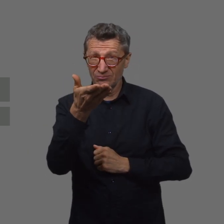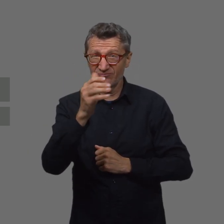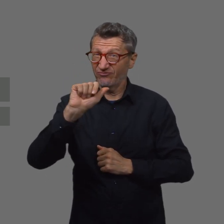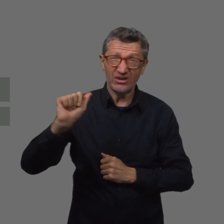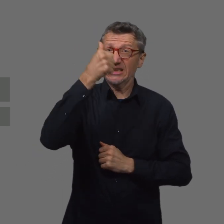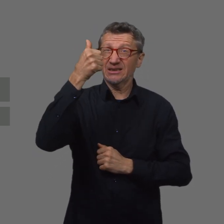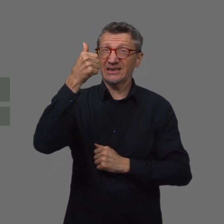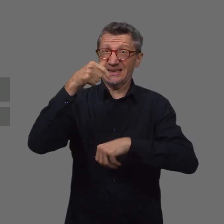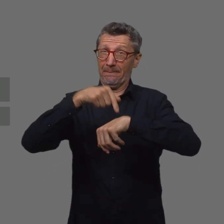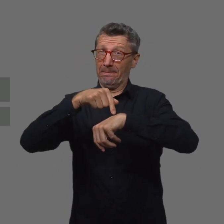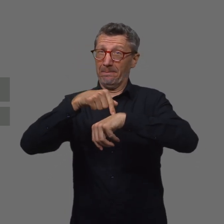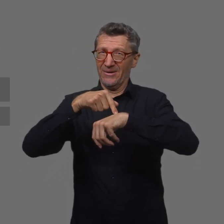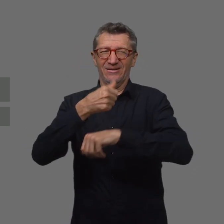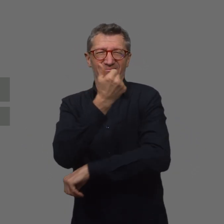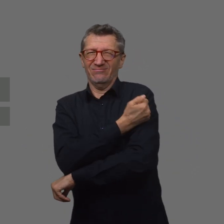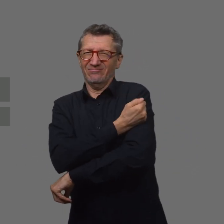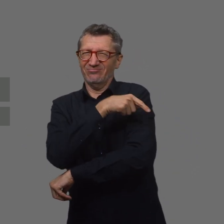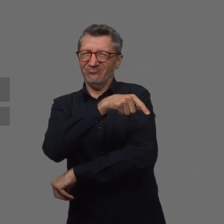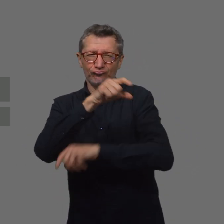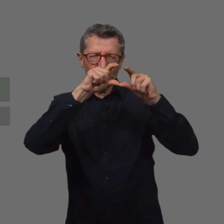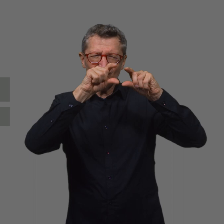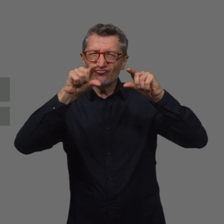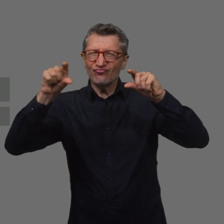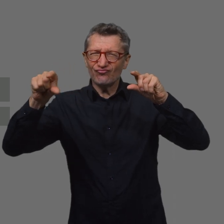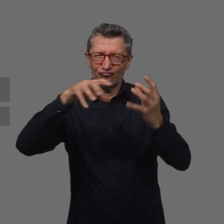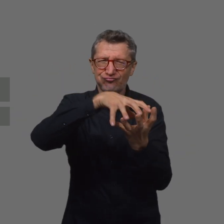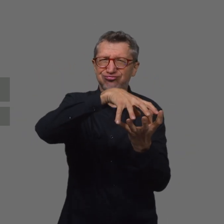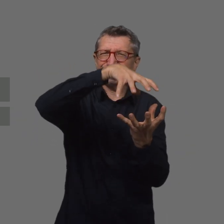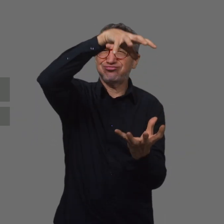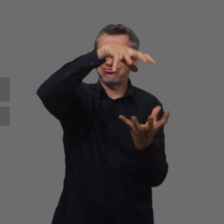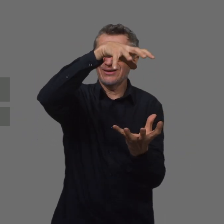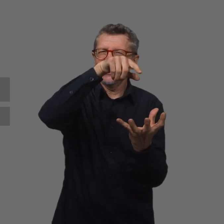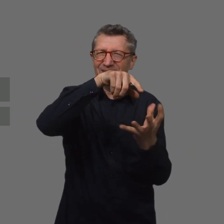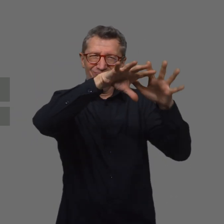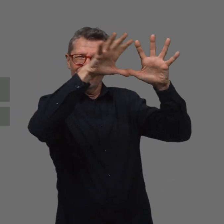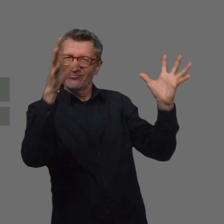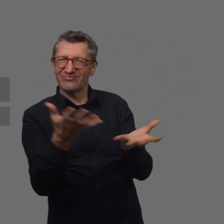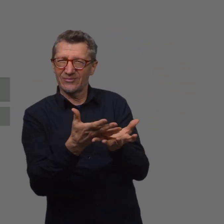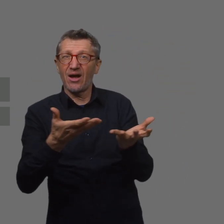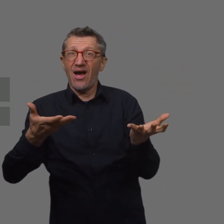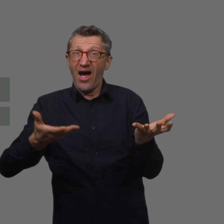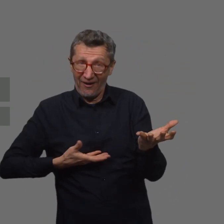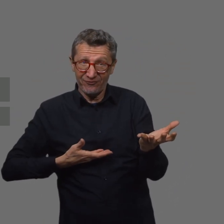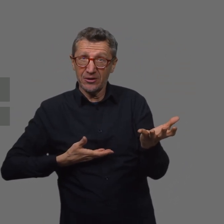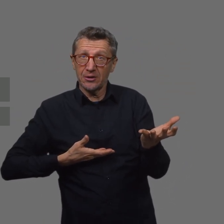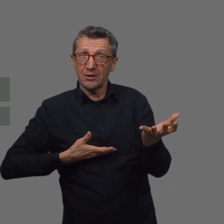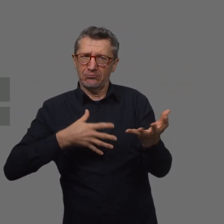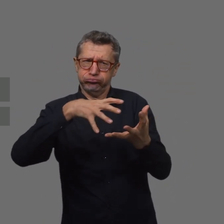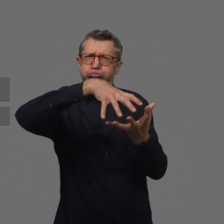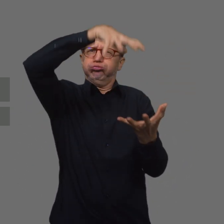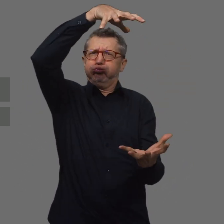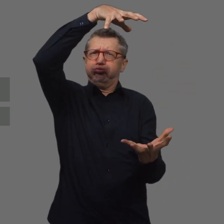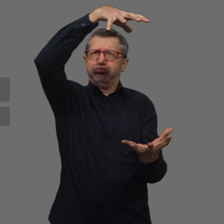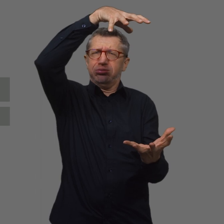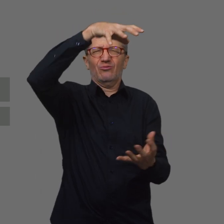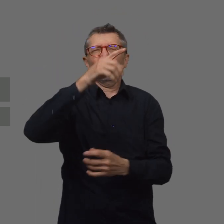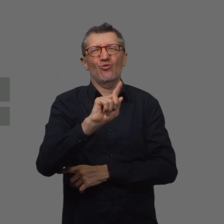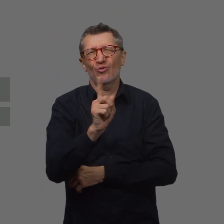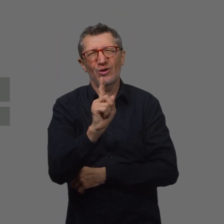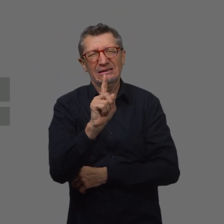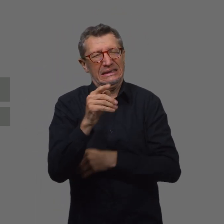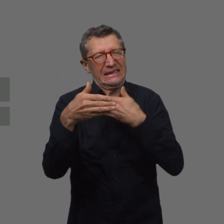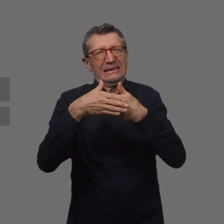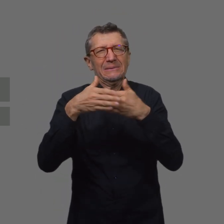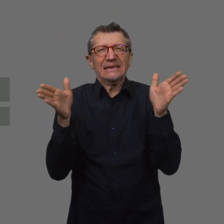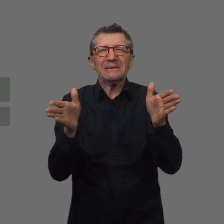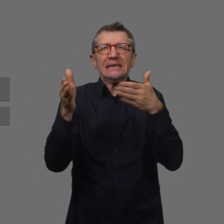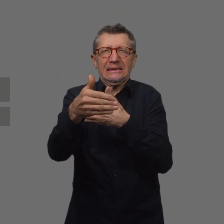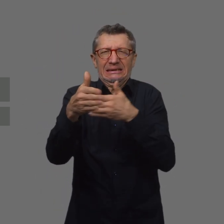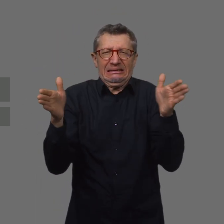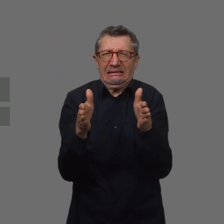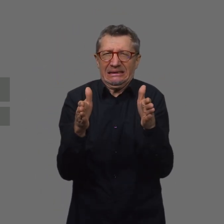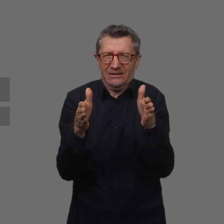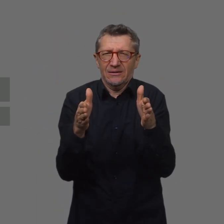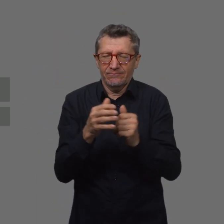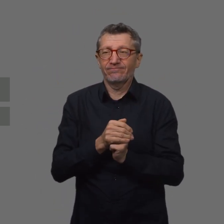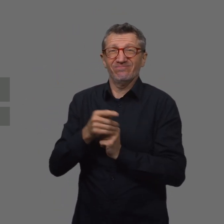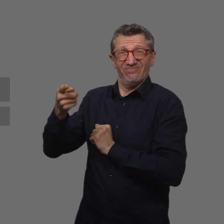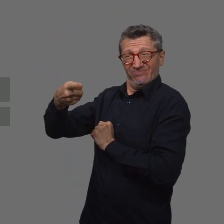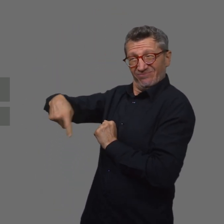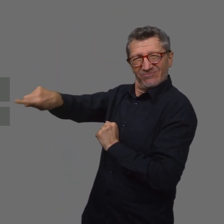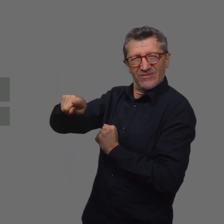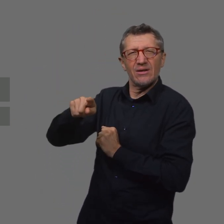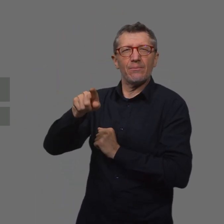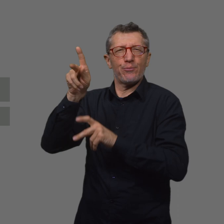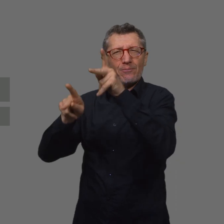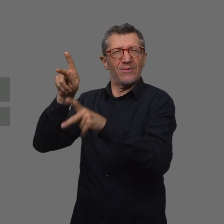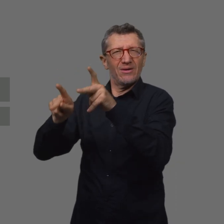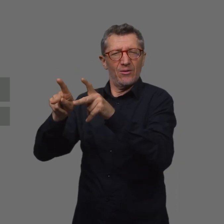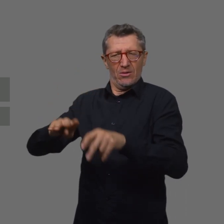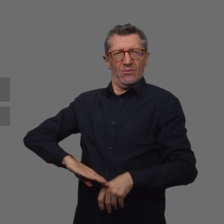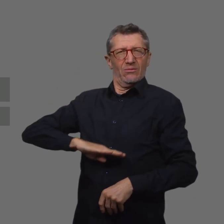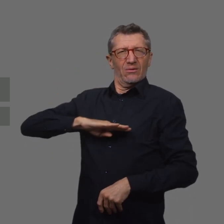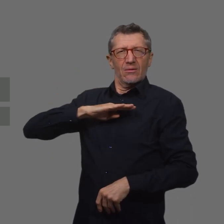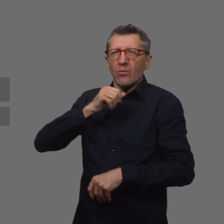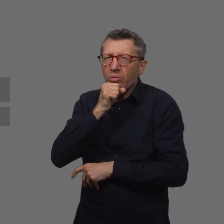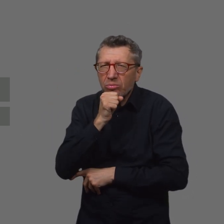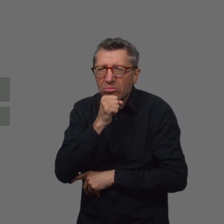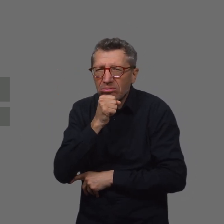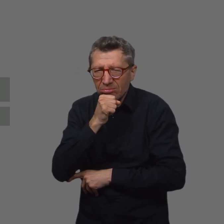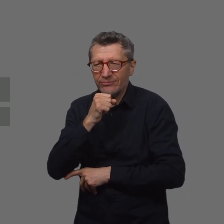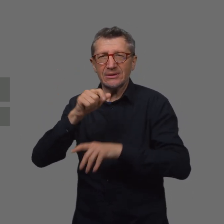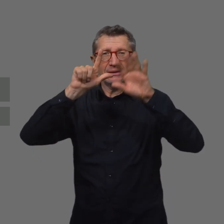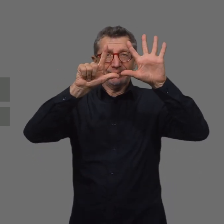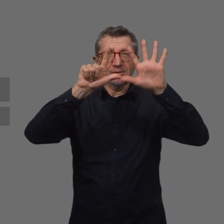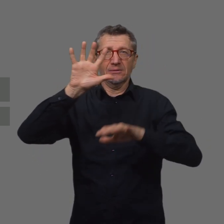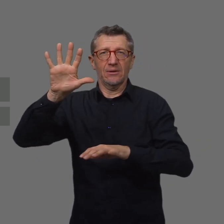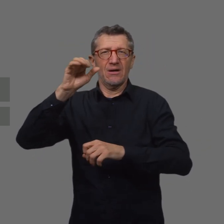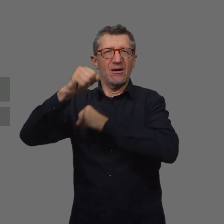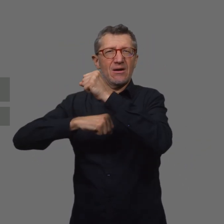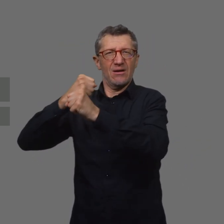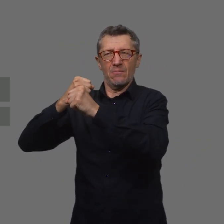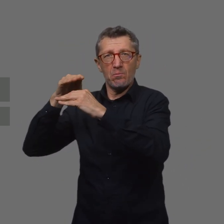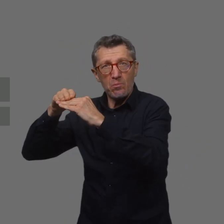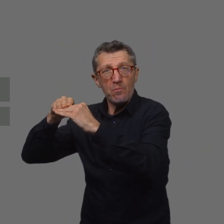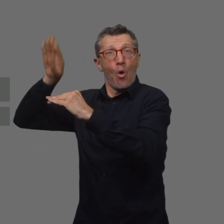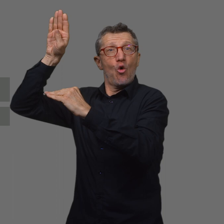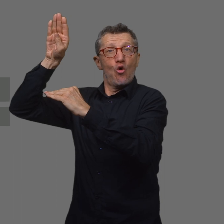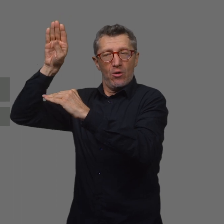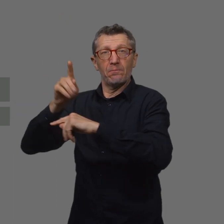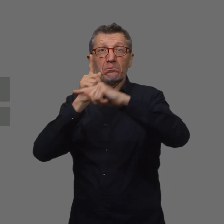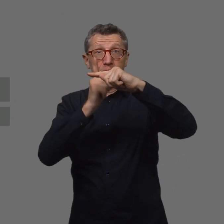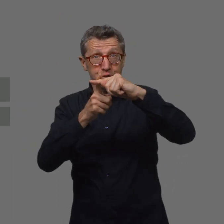Because availability of the vaccines is limited at first, people aged 75 or over